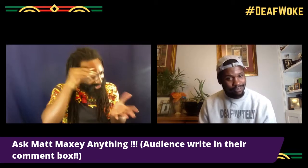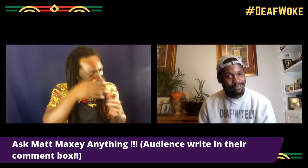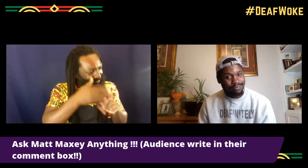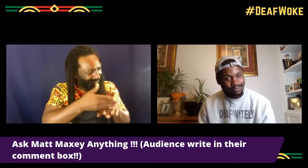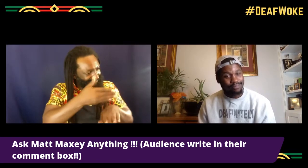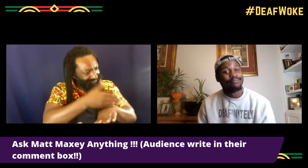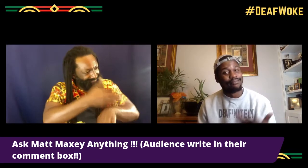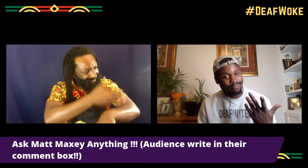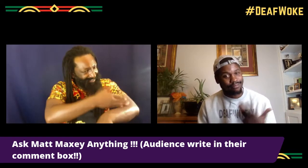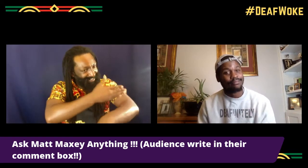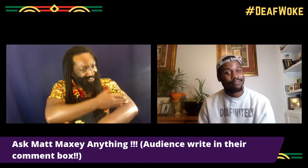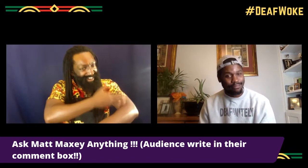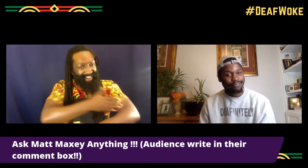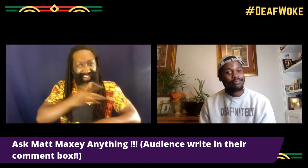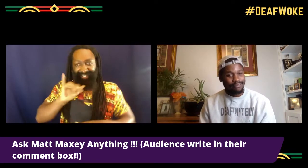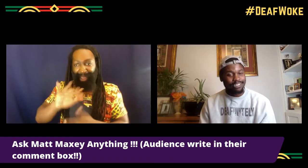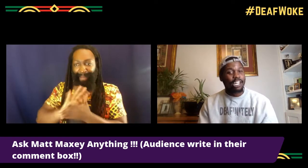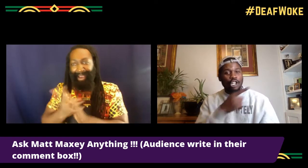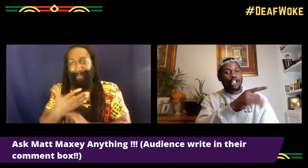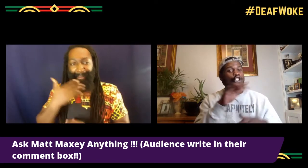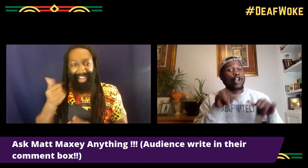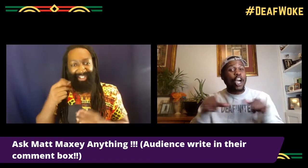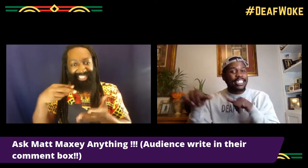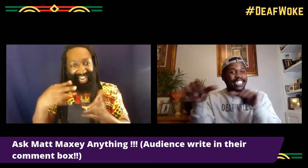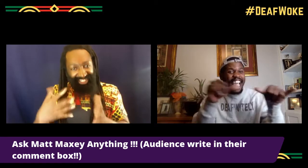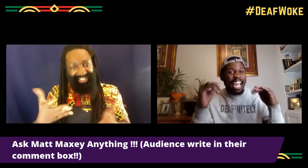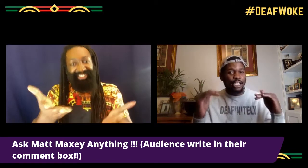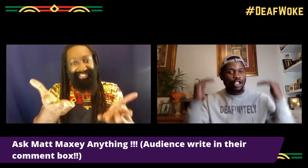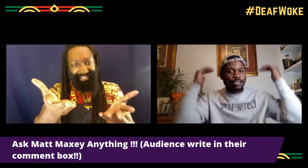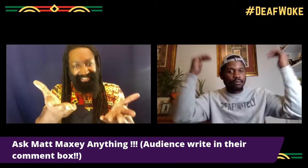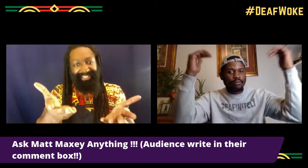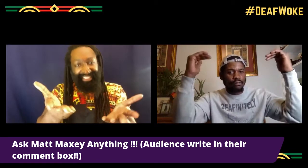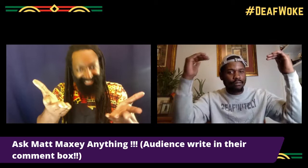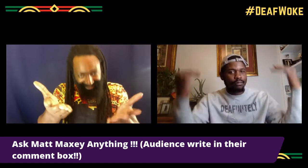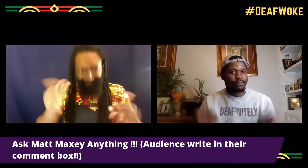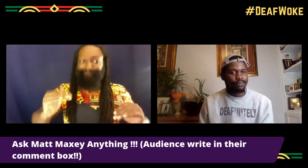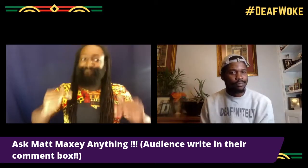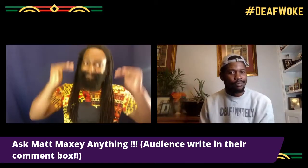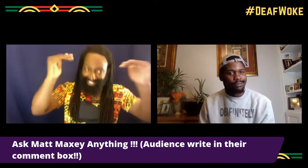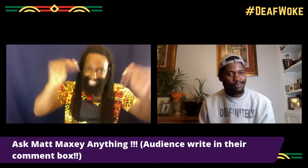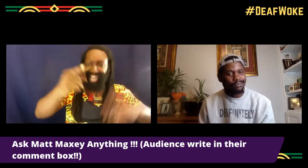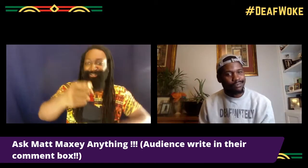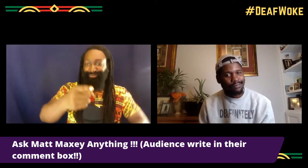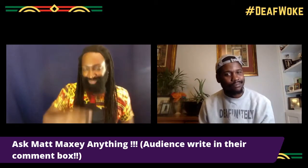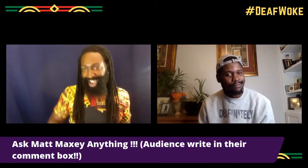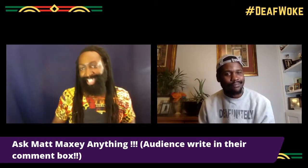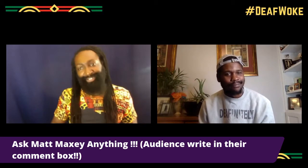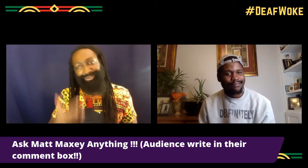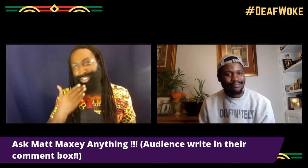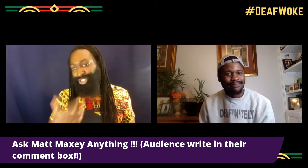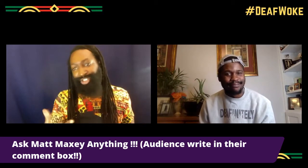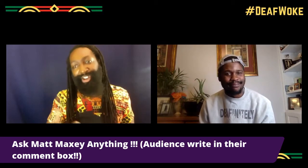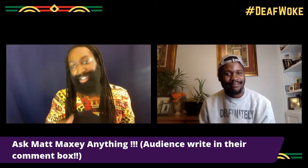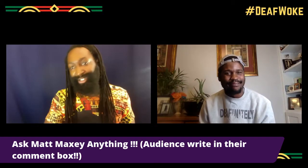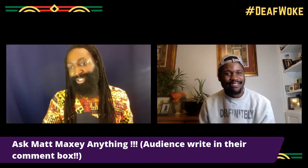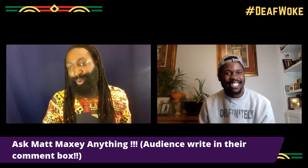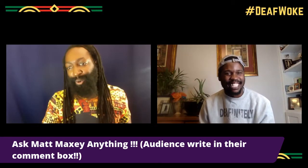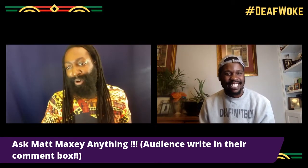I have to make an investment to go to class, to learn, to get better and become a better dancer. Yeah we should all elevate.